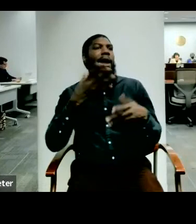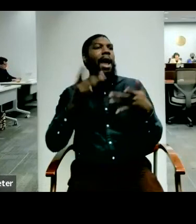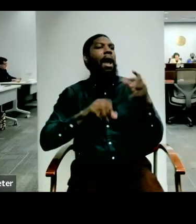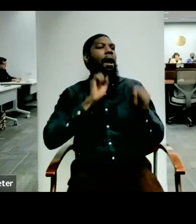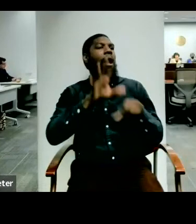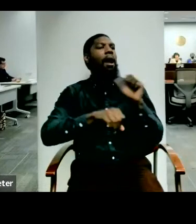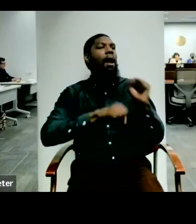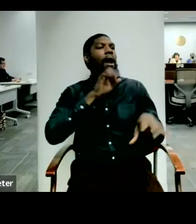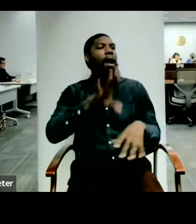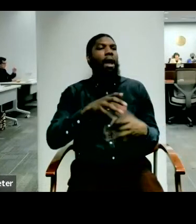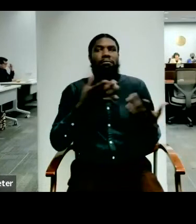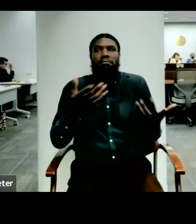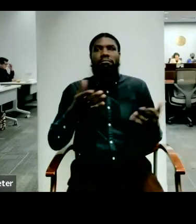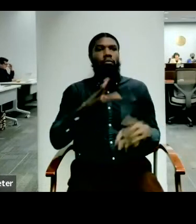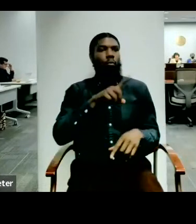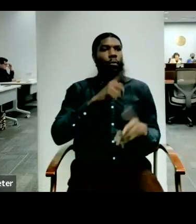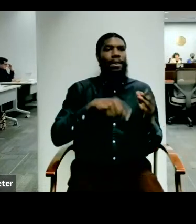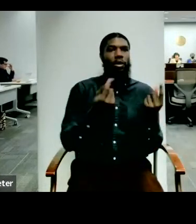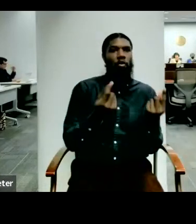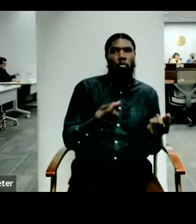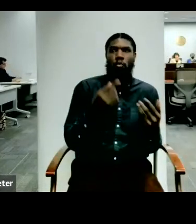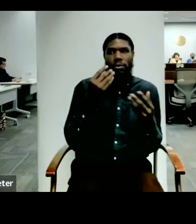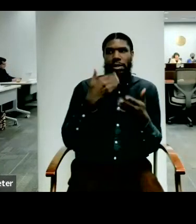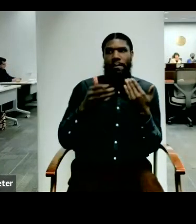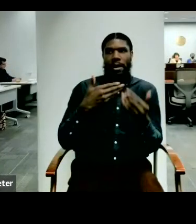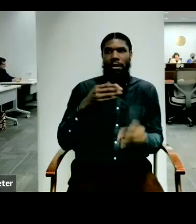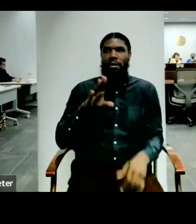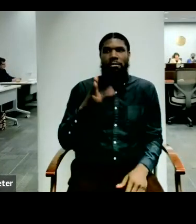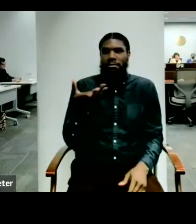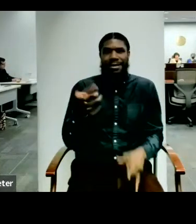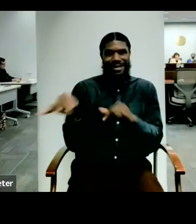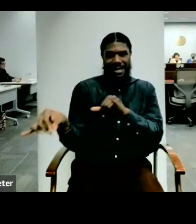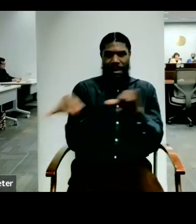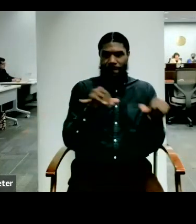not the landscape in which employers of course are consuming those materials.